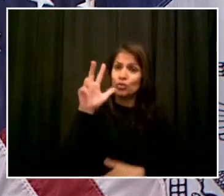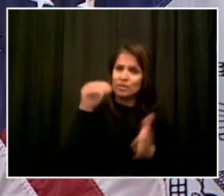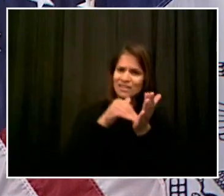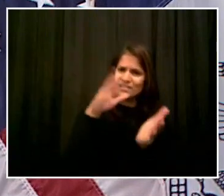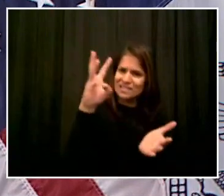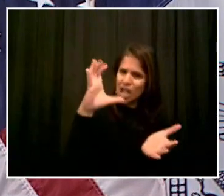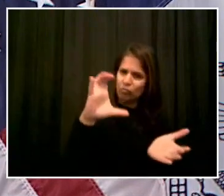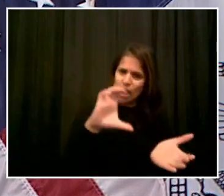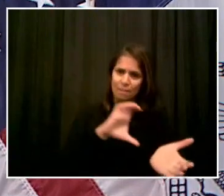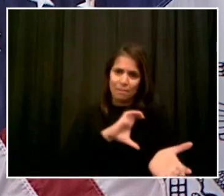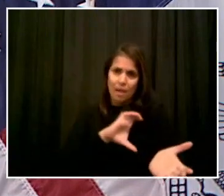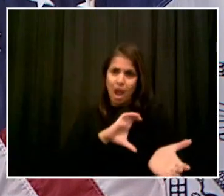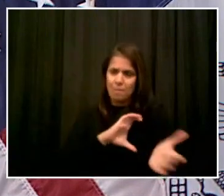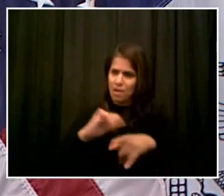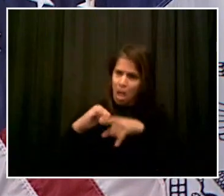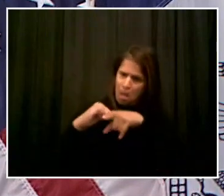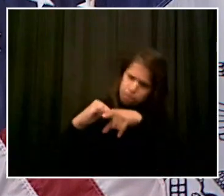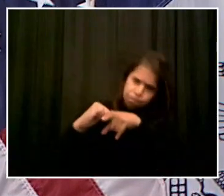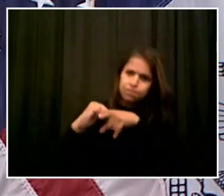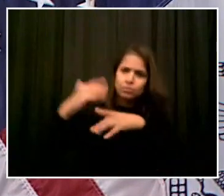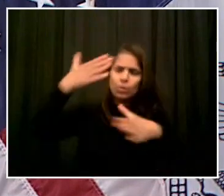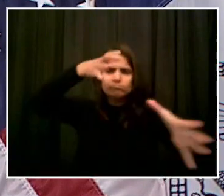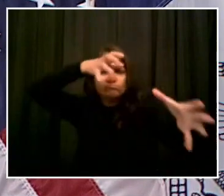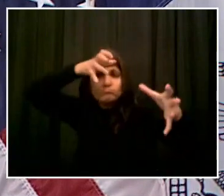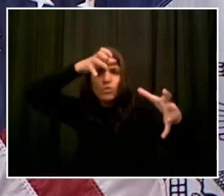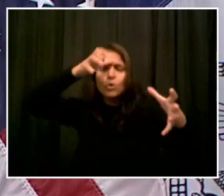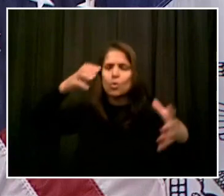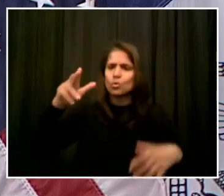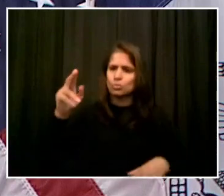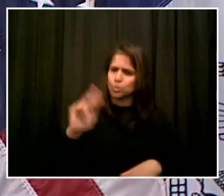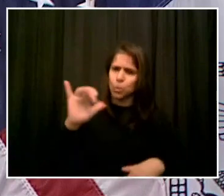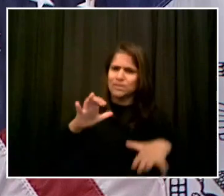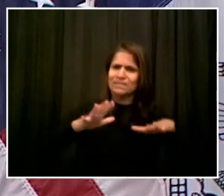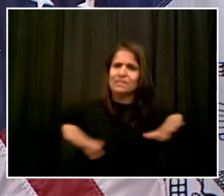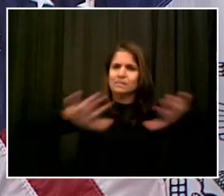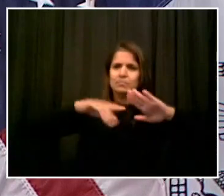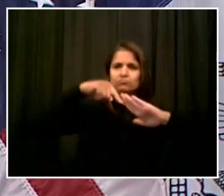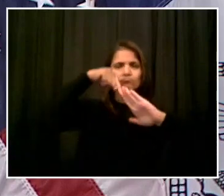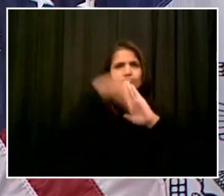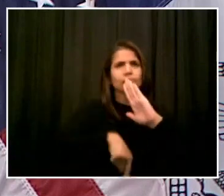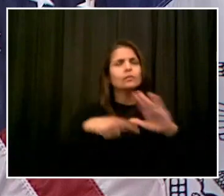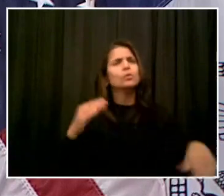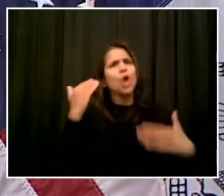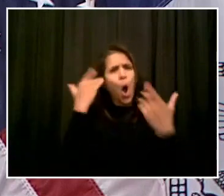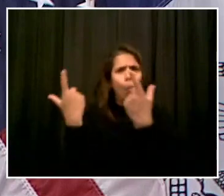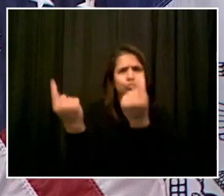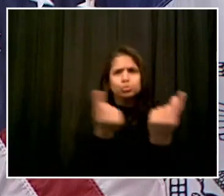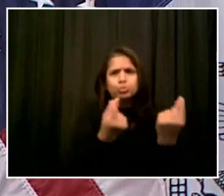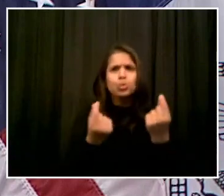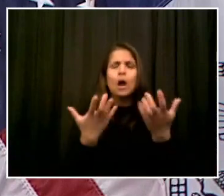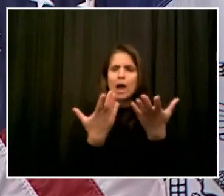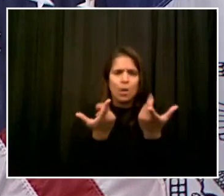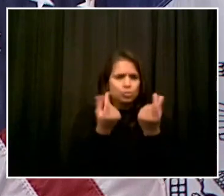POLICE OFFICERS, THE BEST TO DEAL WITH THE SITUATION. YOU K WHAT WL HELP THEM DEAL? THE NATIONAL GUARD AND THE